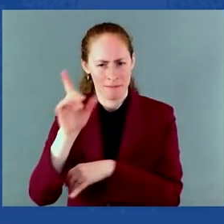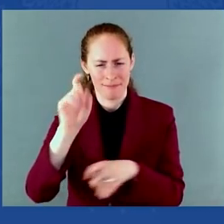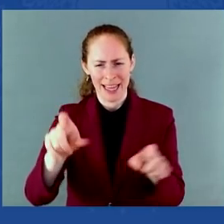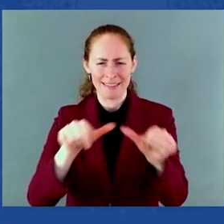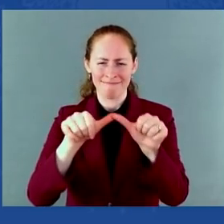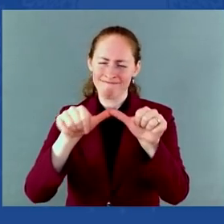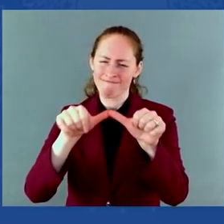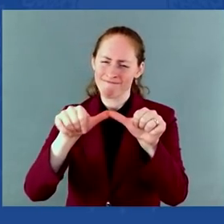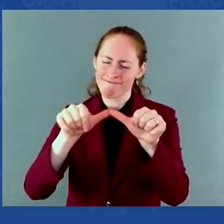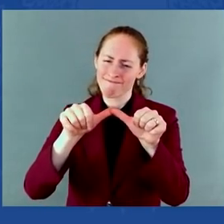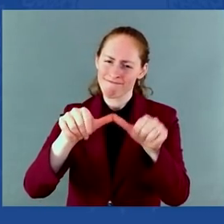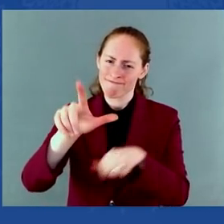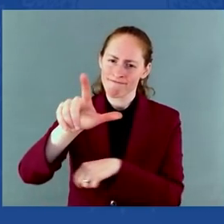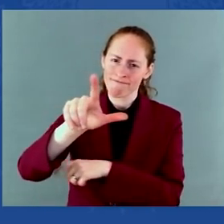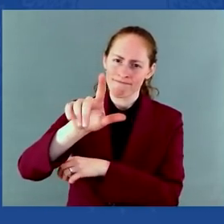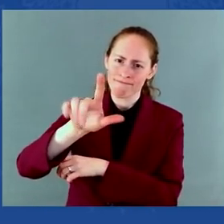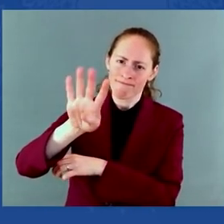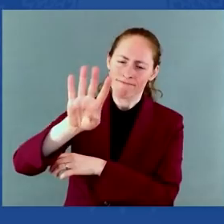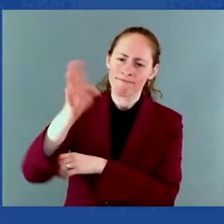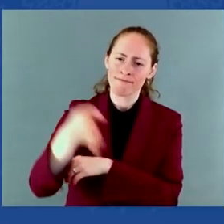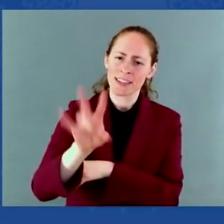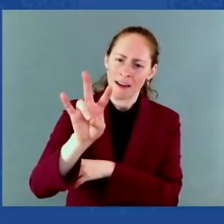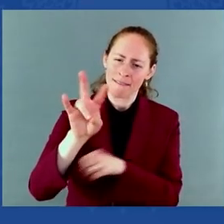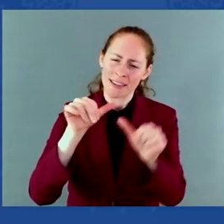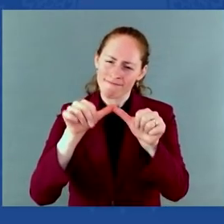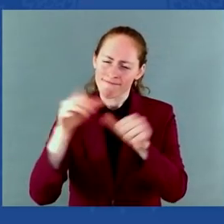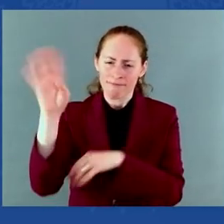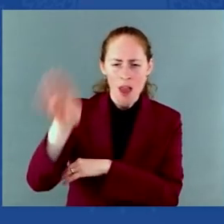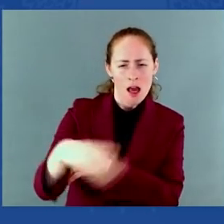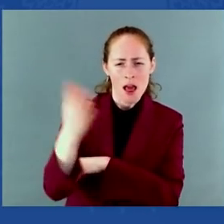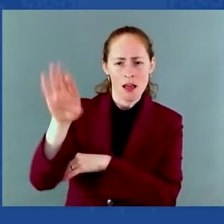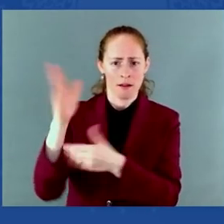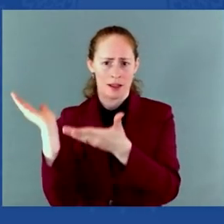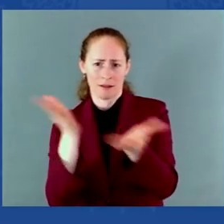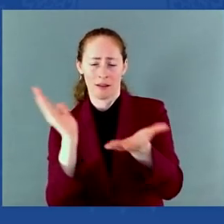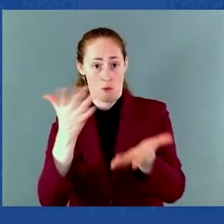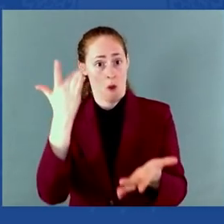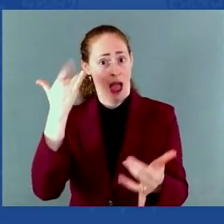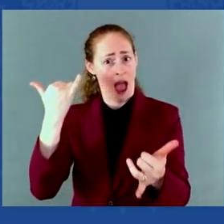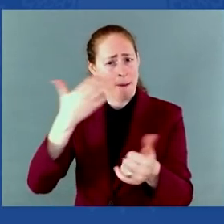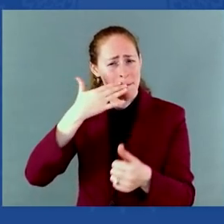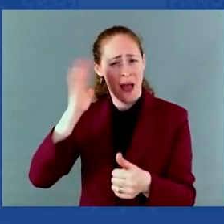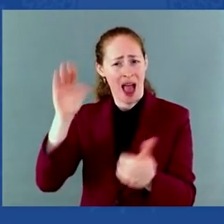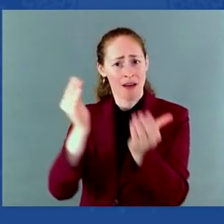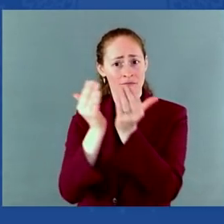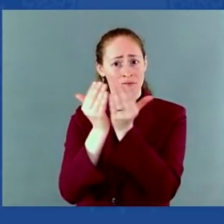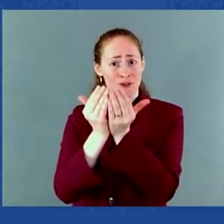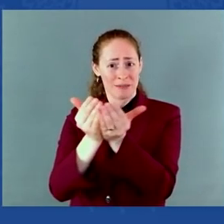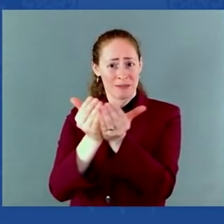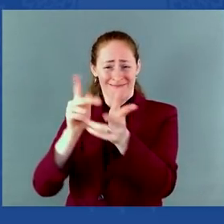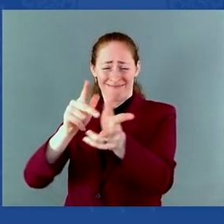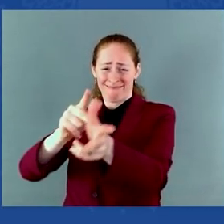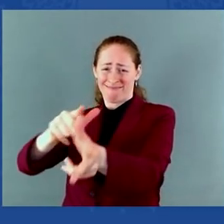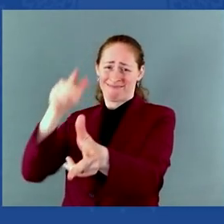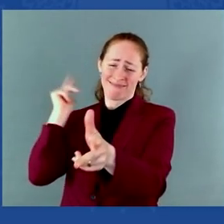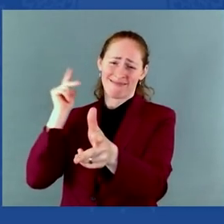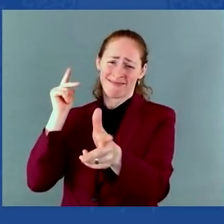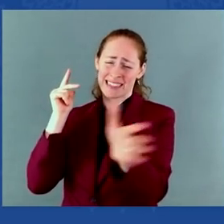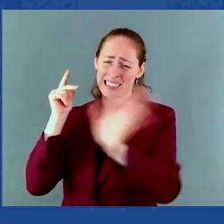because they're backing up ships and container vessels for miles and miles and miles -- hundreds of them. And that's the reason why you don't have things